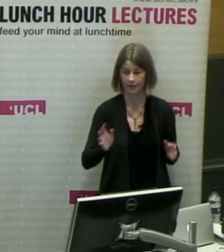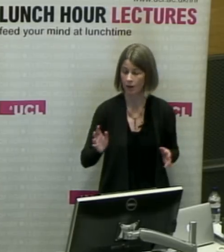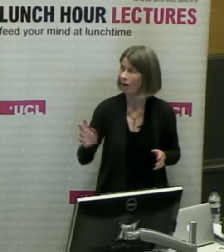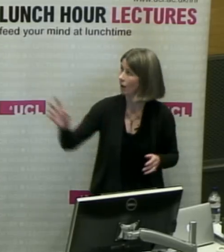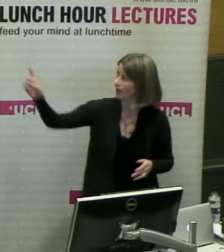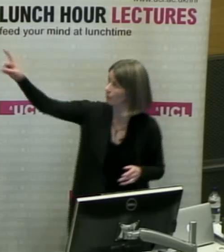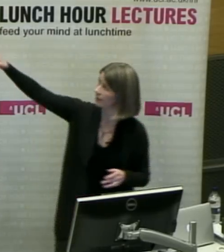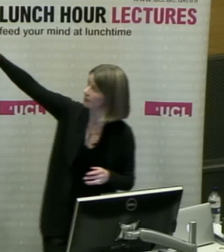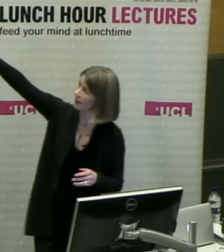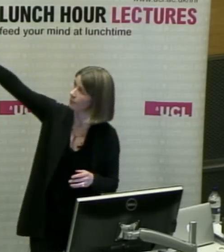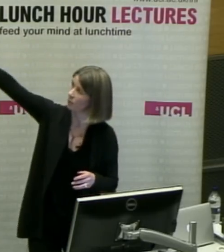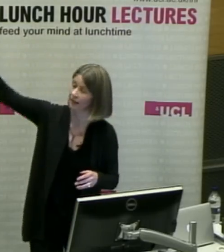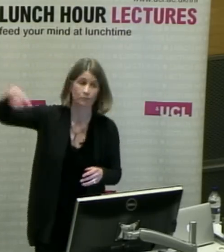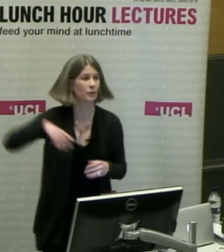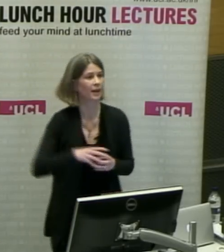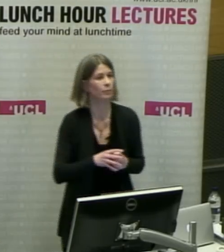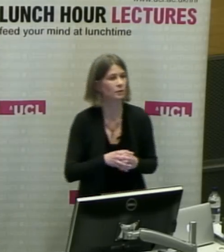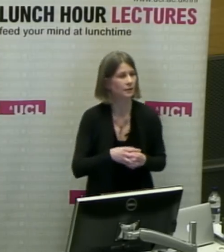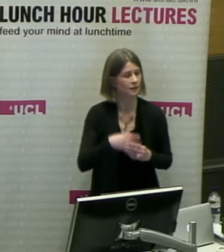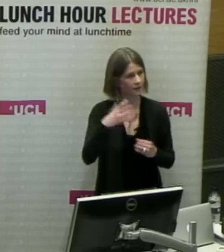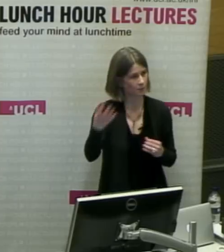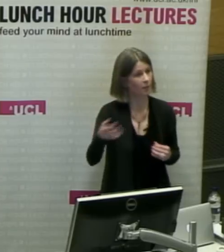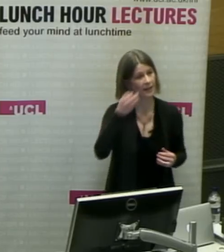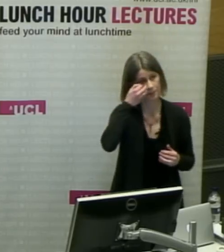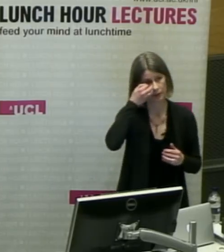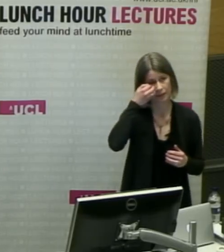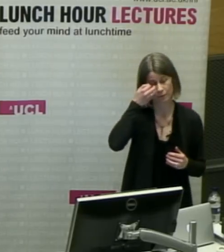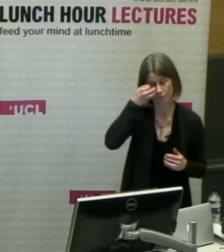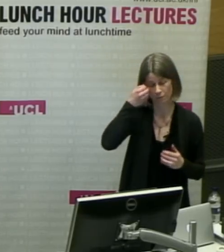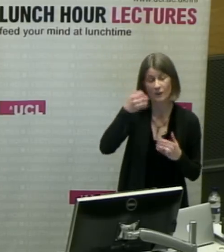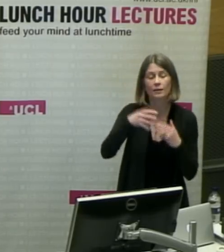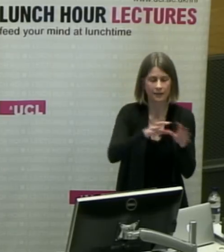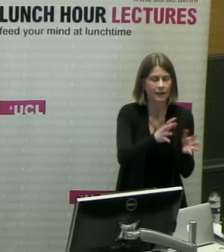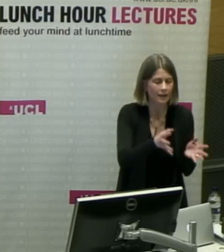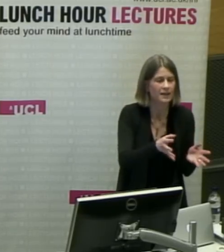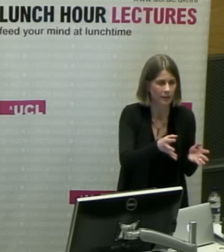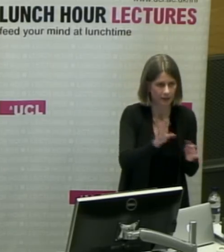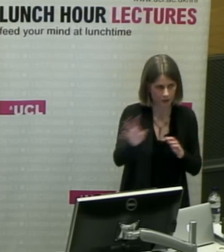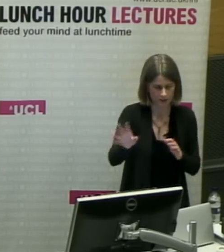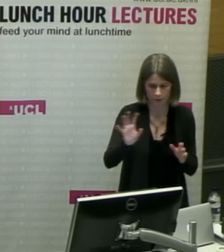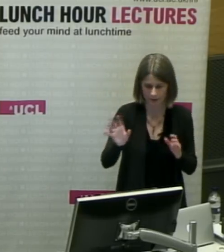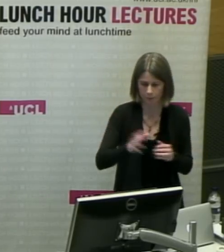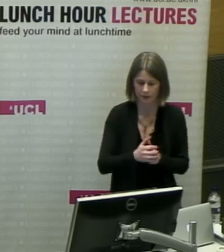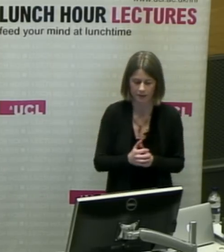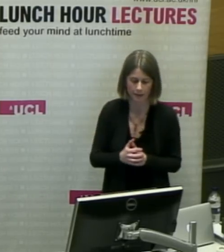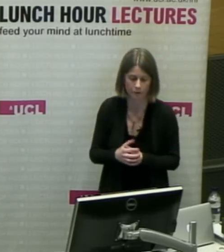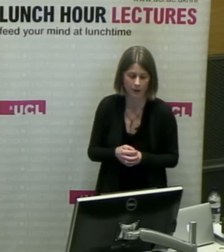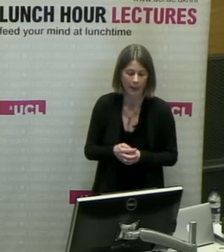and our collaborator, named up here, Ruth Campbell, has become an expert in that field. Academically. She is not a lip-reader herself.